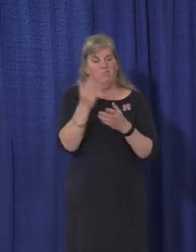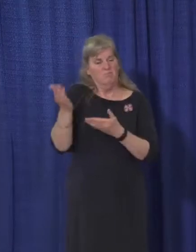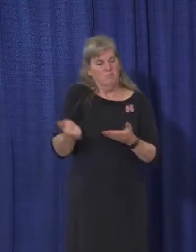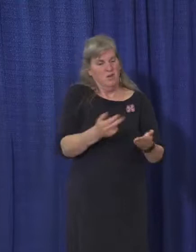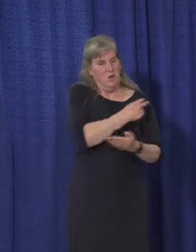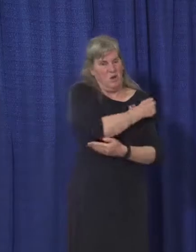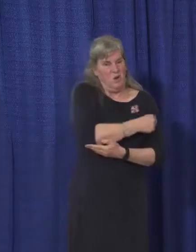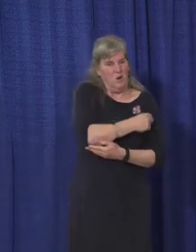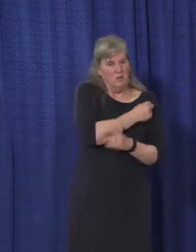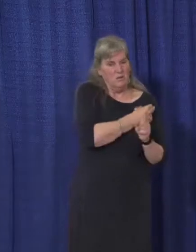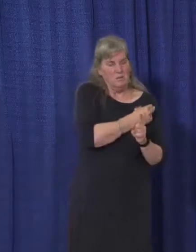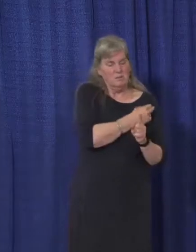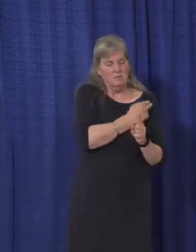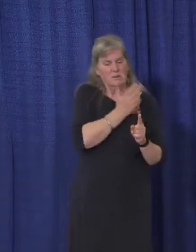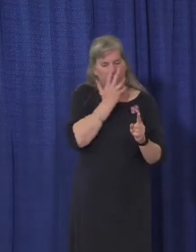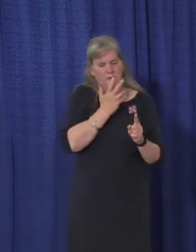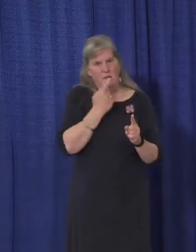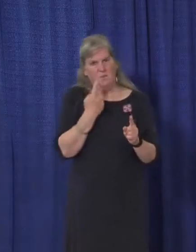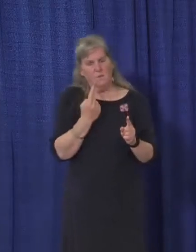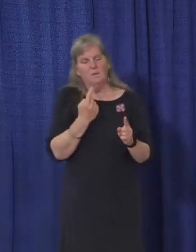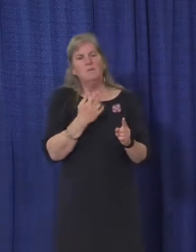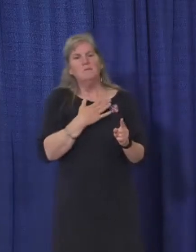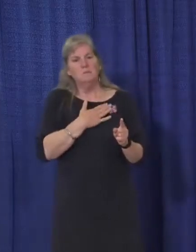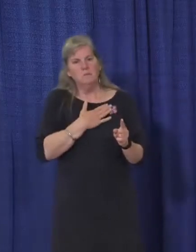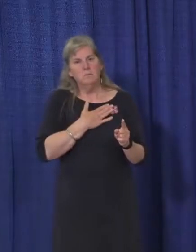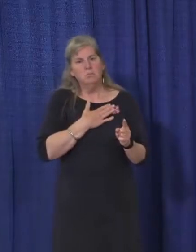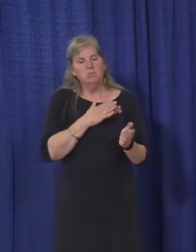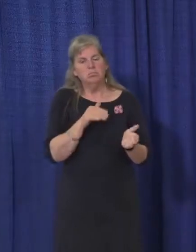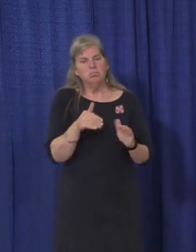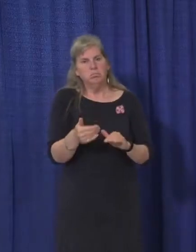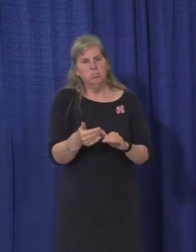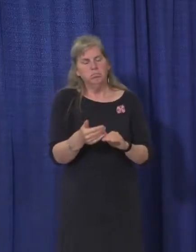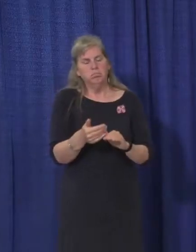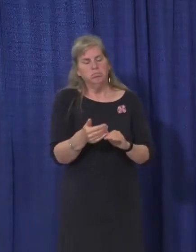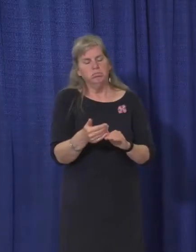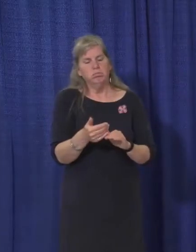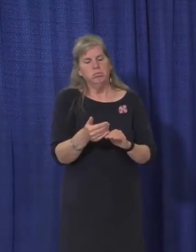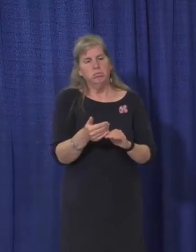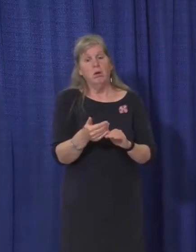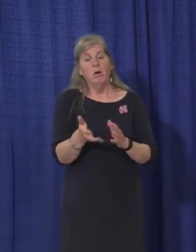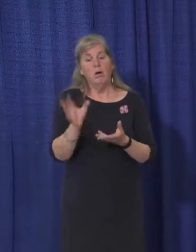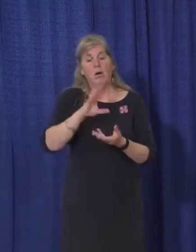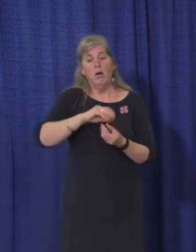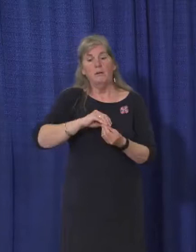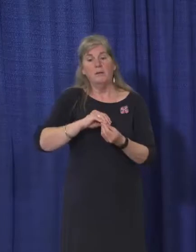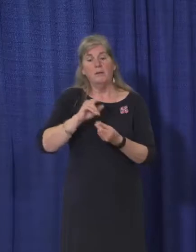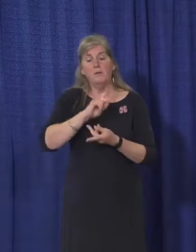been hospitalized and one individual has died bringing our total number of deaths